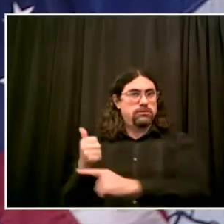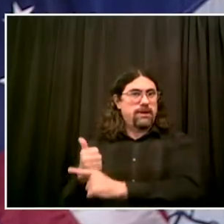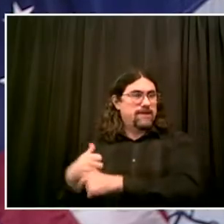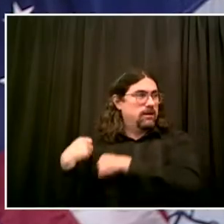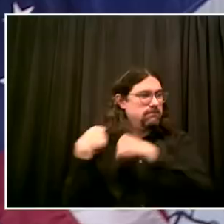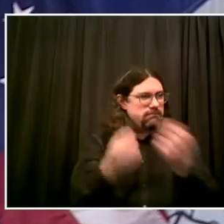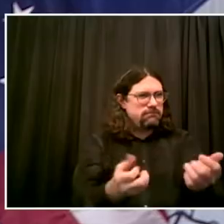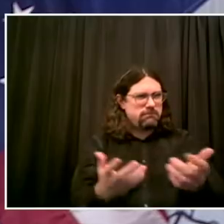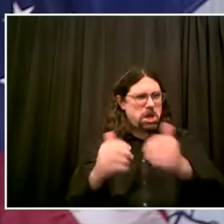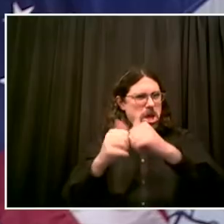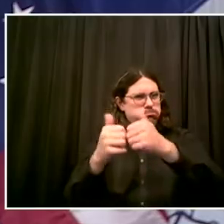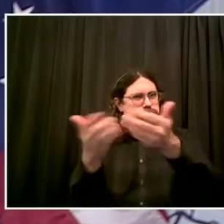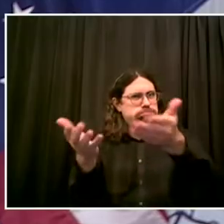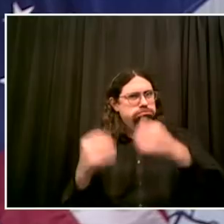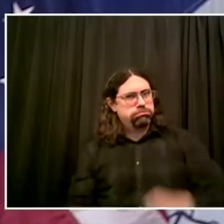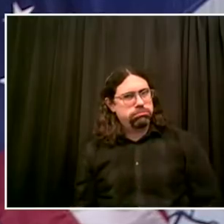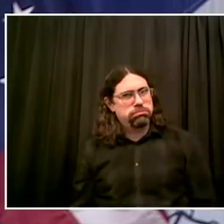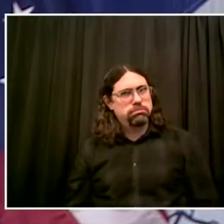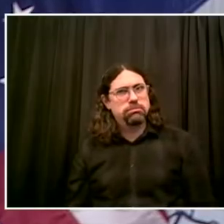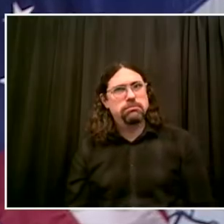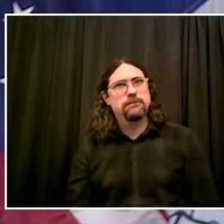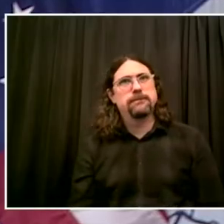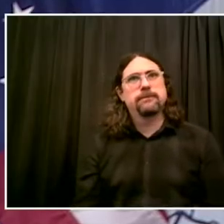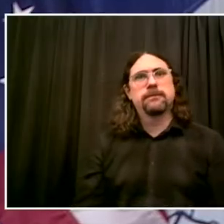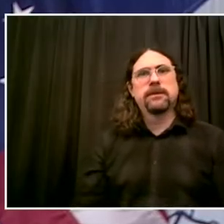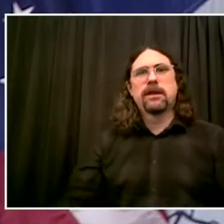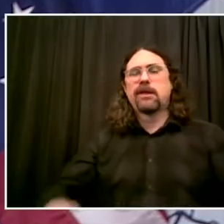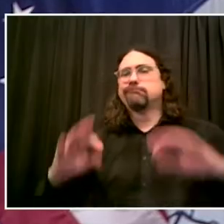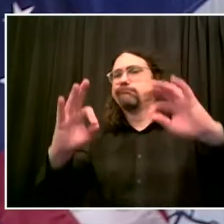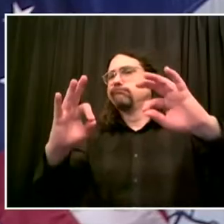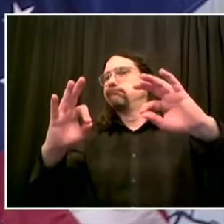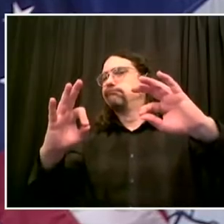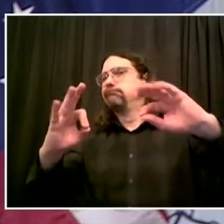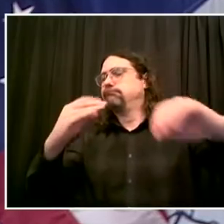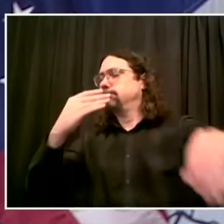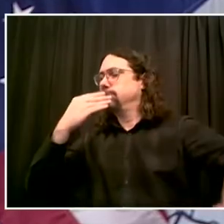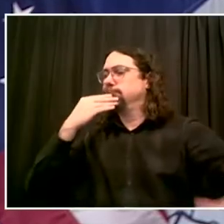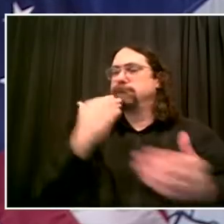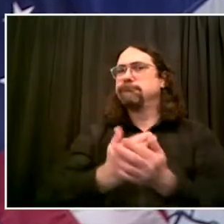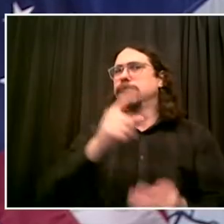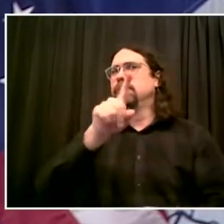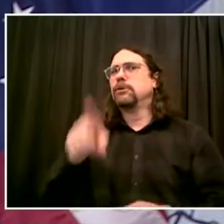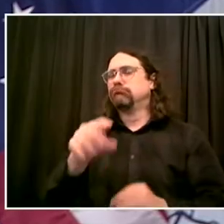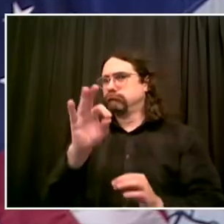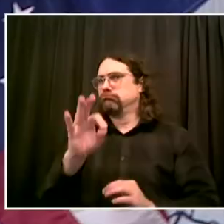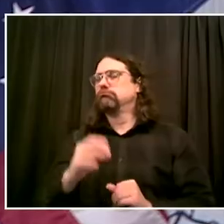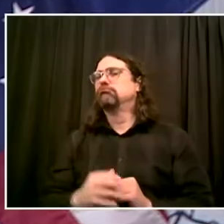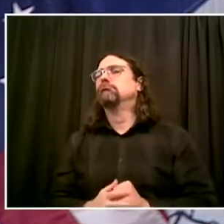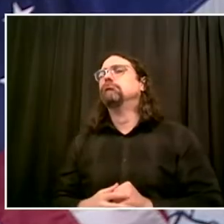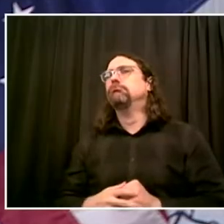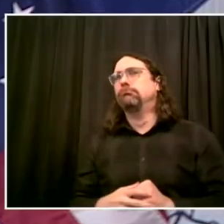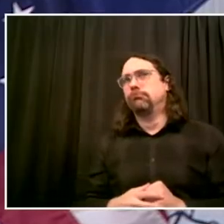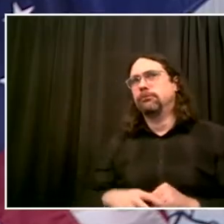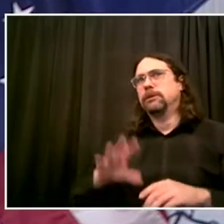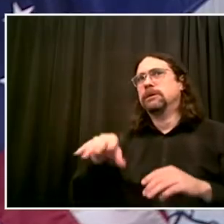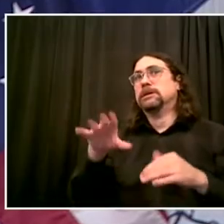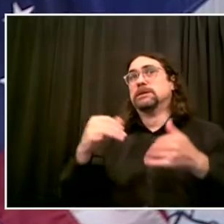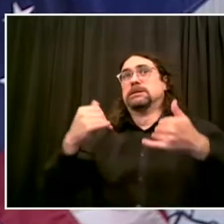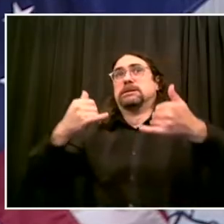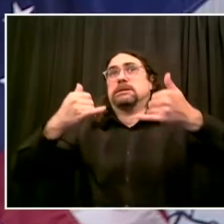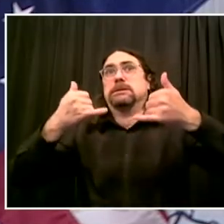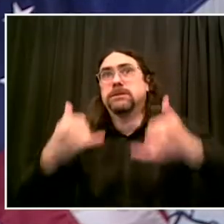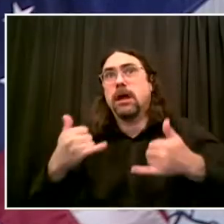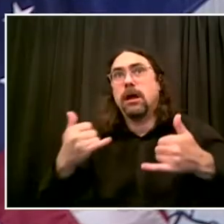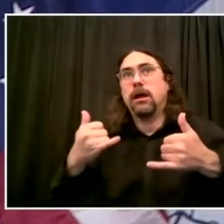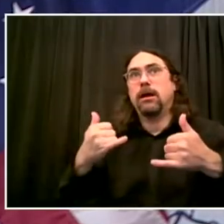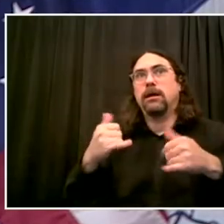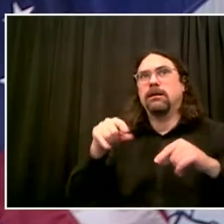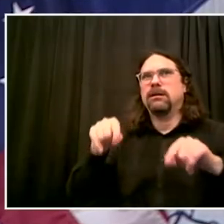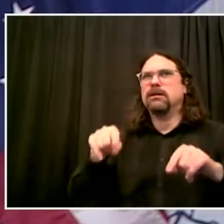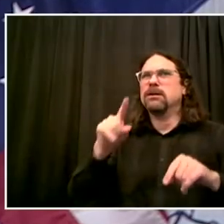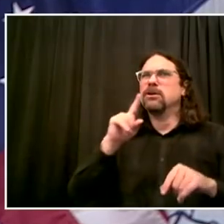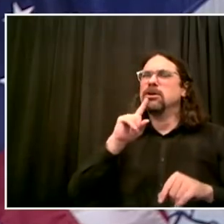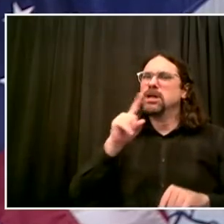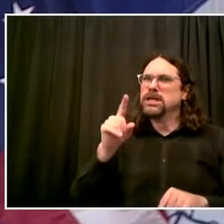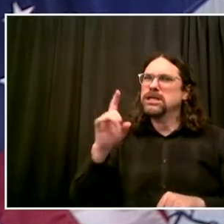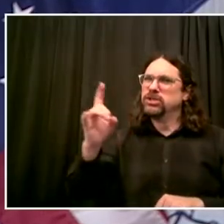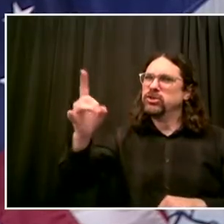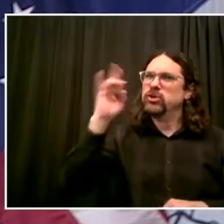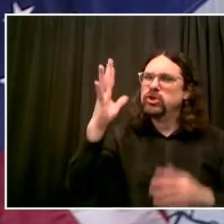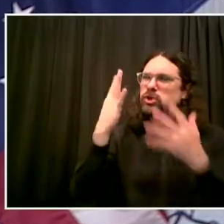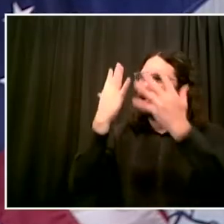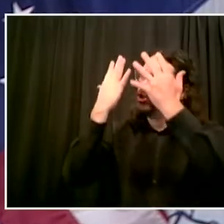WITH -- BOX